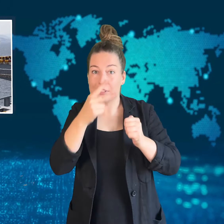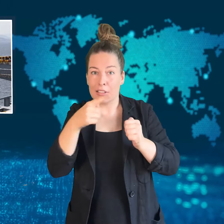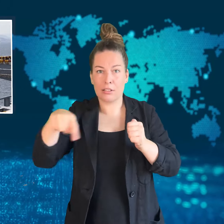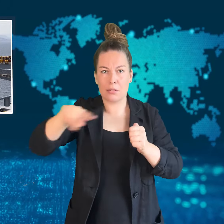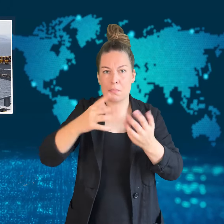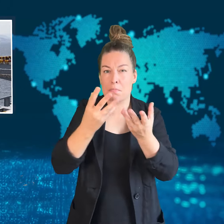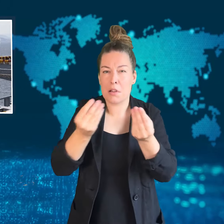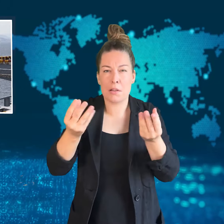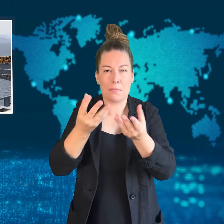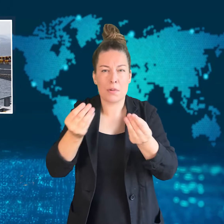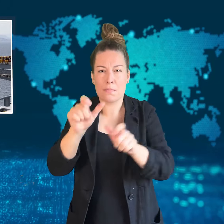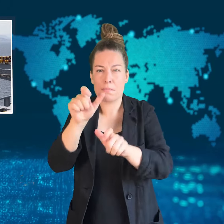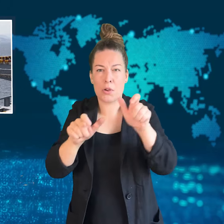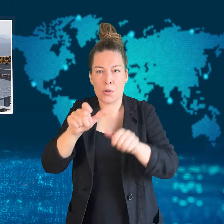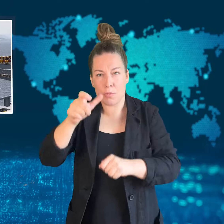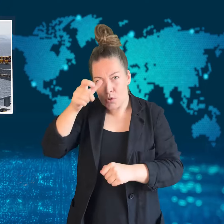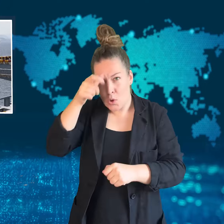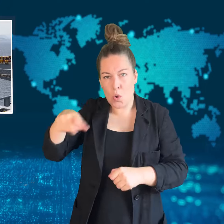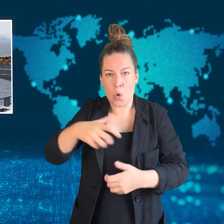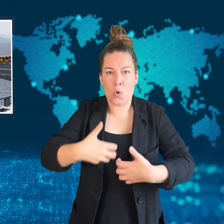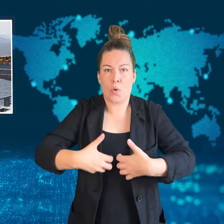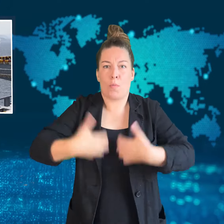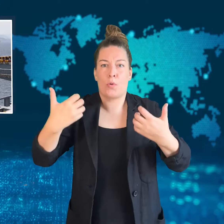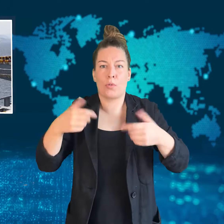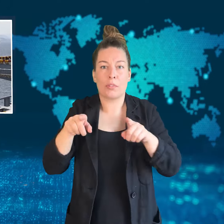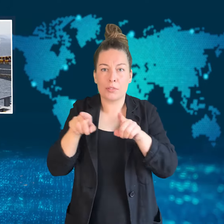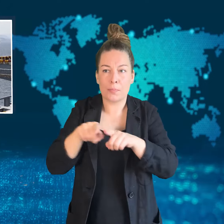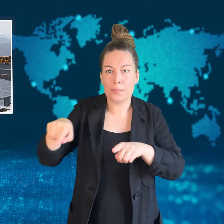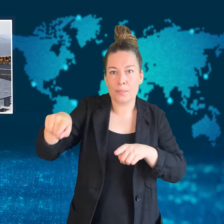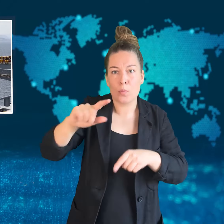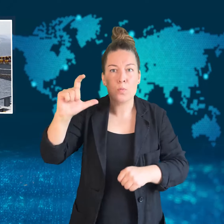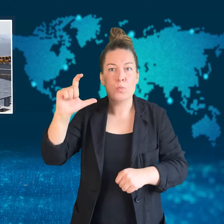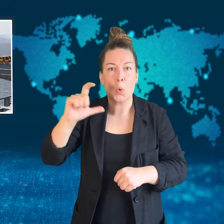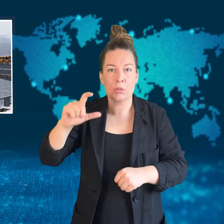in northern Iraq and placed hoods over their heads.